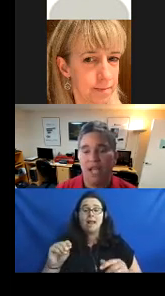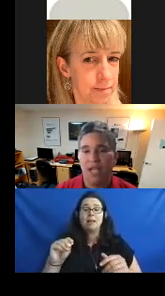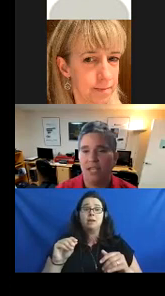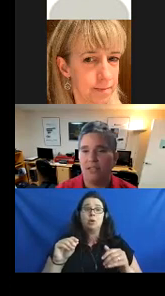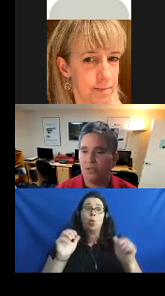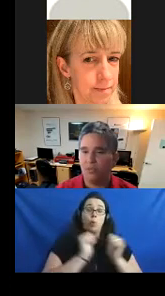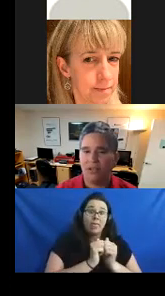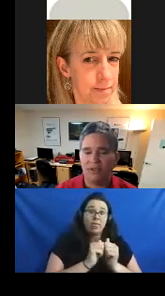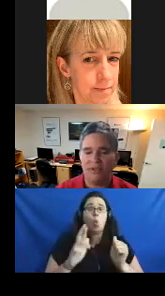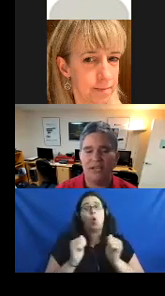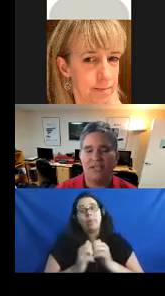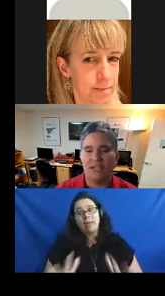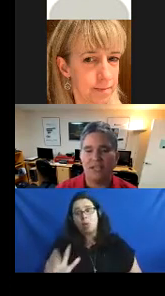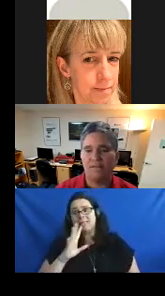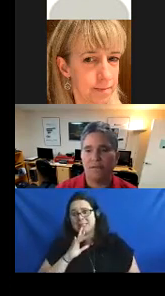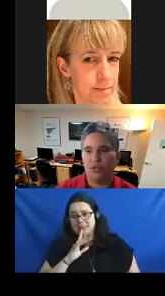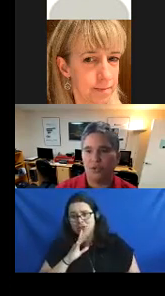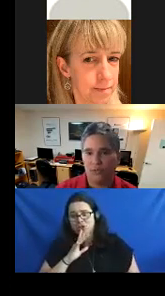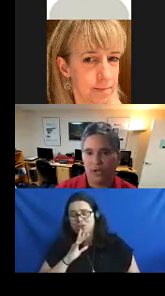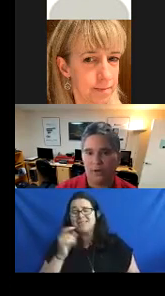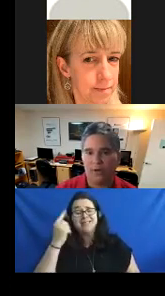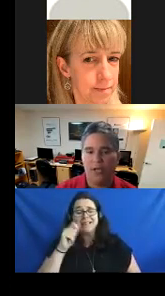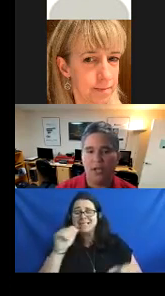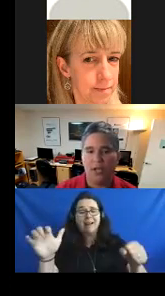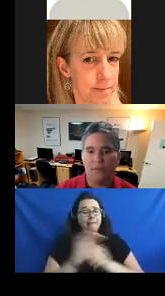I WANT TO CLARIFY IT'S NOT A FULL SCREEN READER, ALTHOUGH